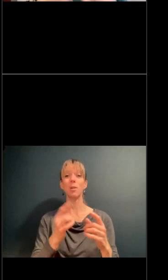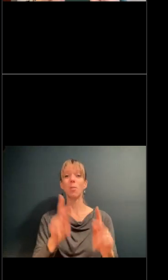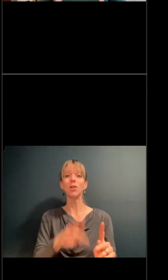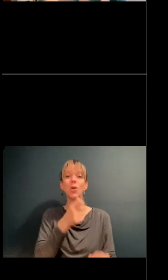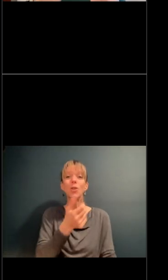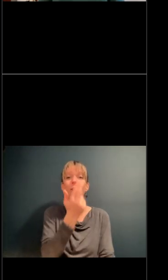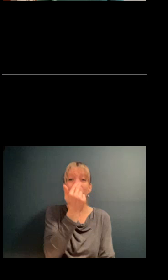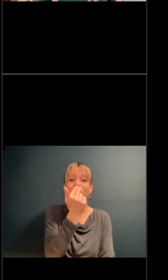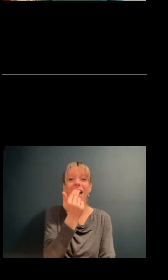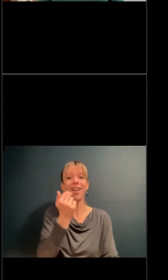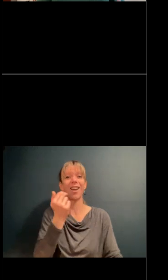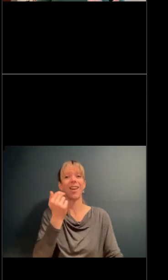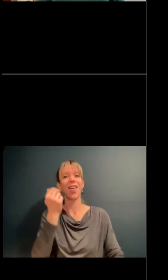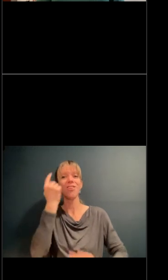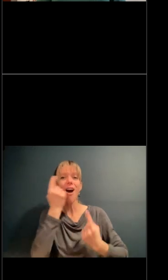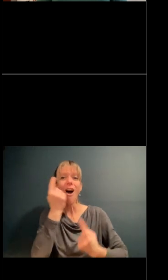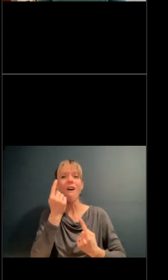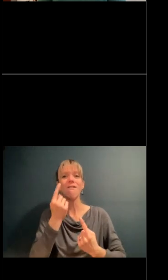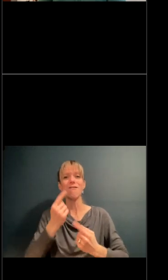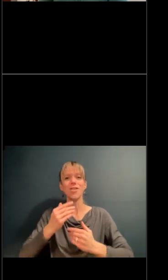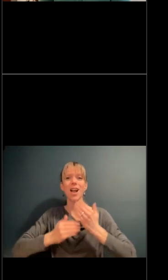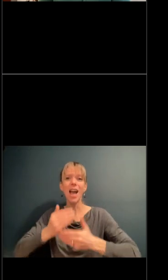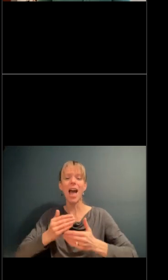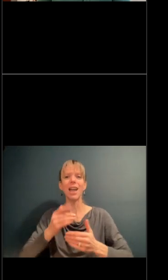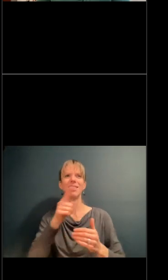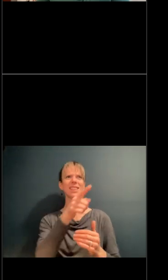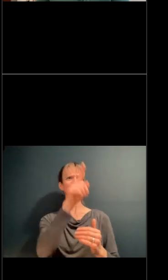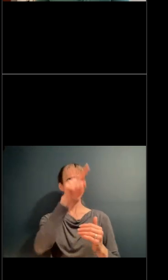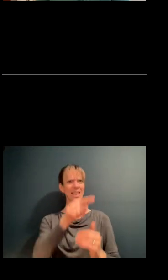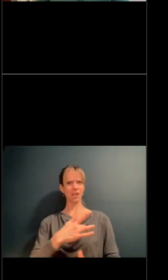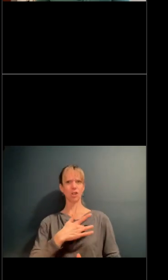These are the enviable traits we try to cultivate in all of our students.